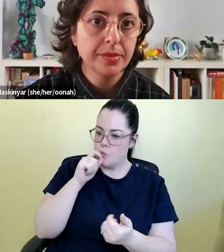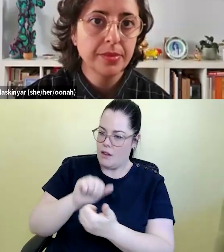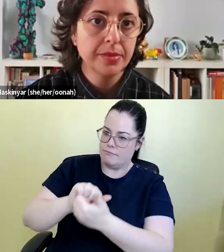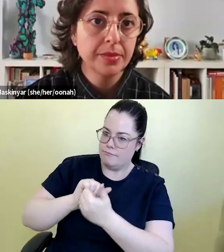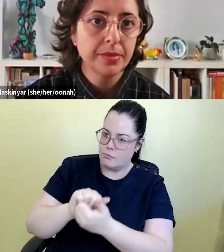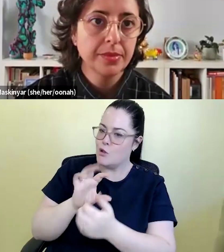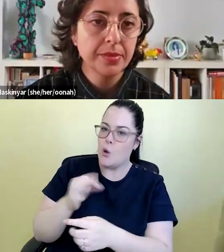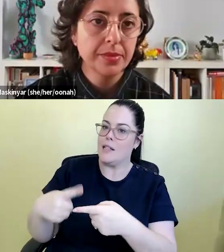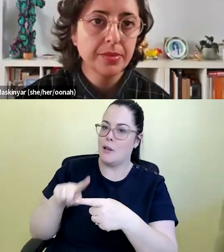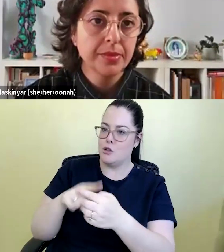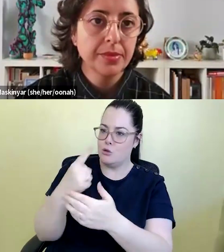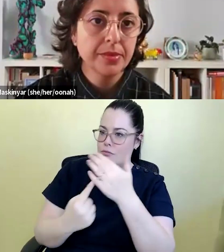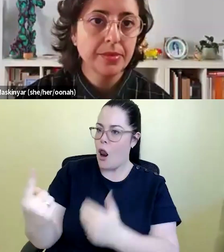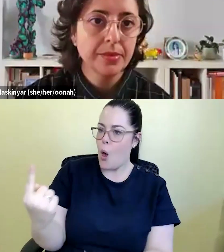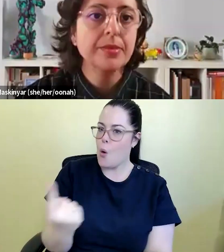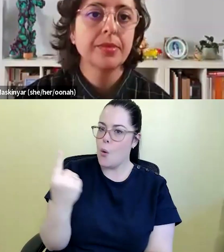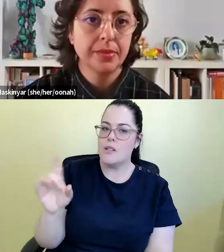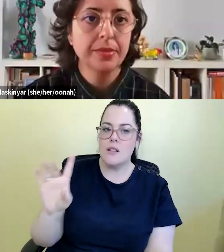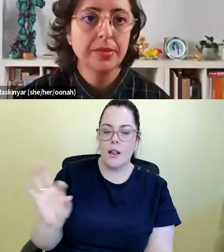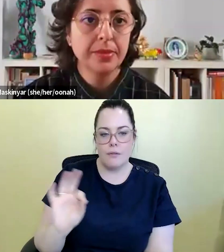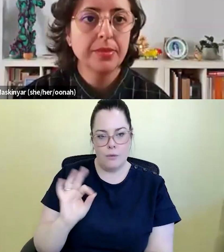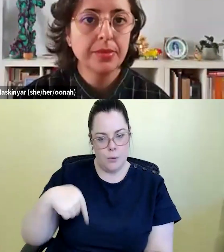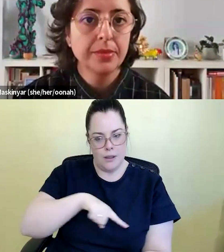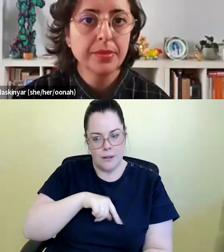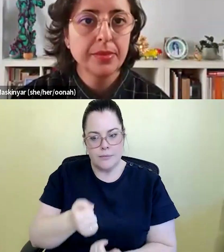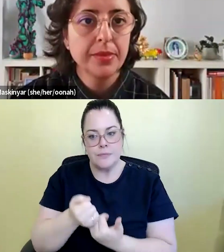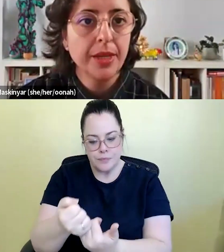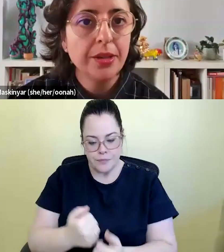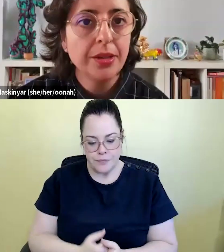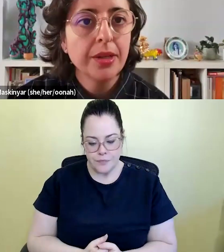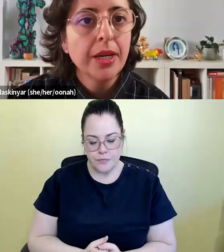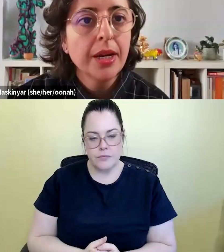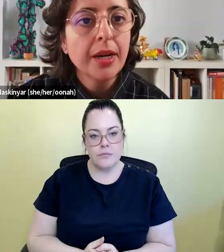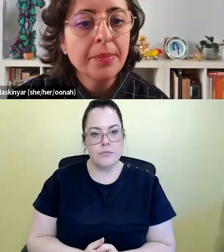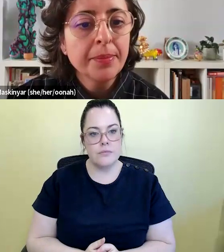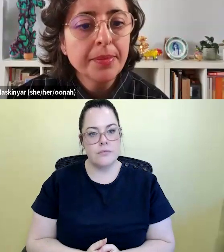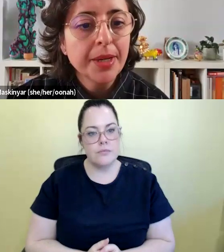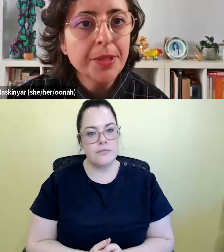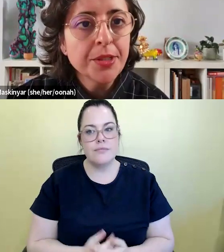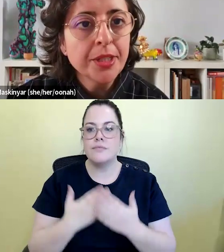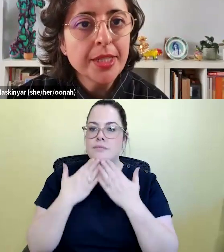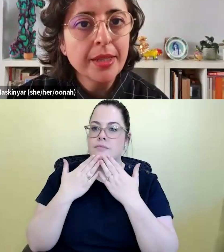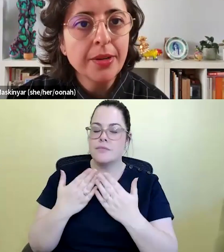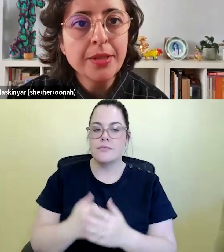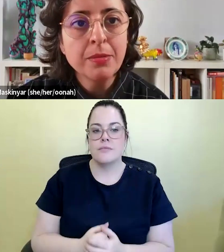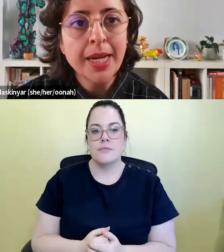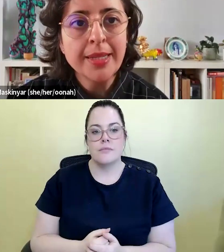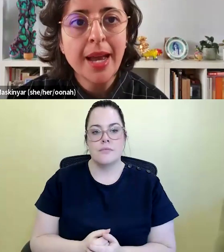to be doing this single-handedly on your own. >> Thank you. I am just noticing there is a raised